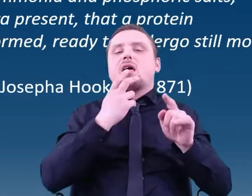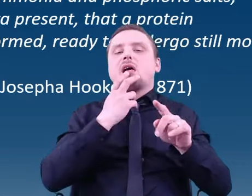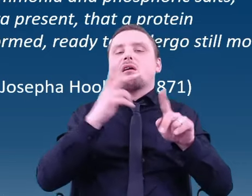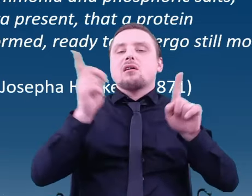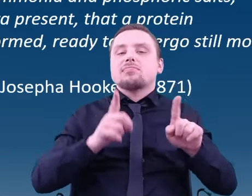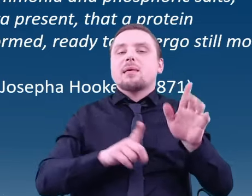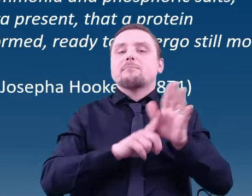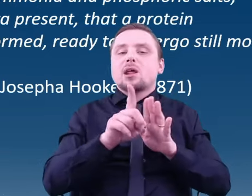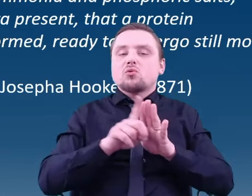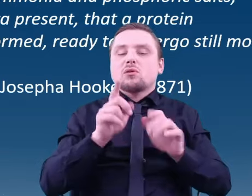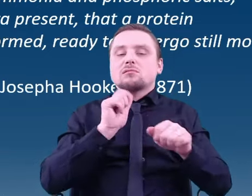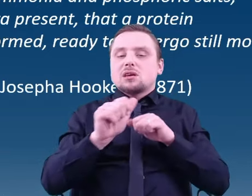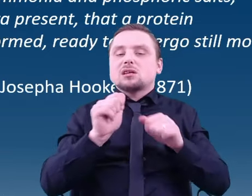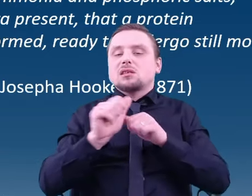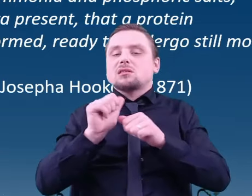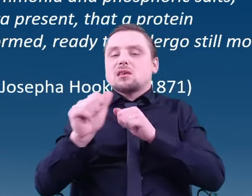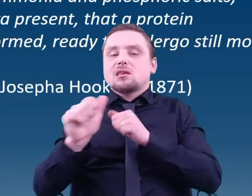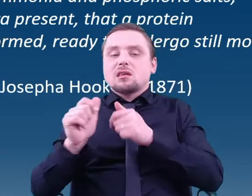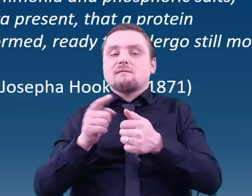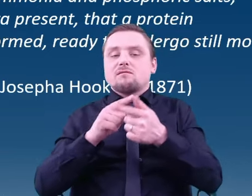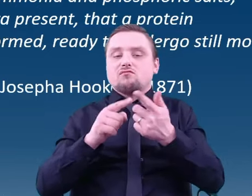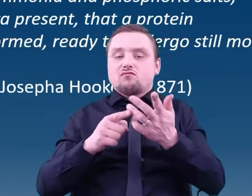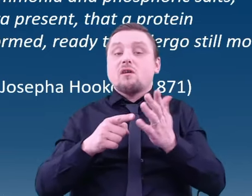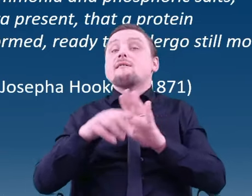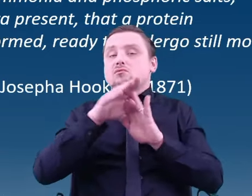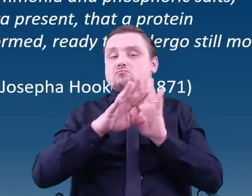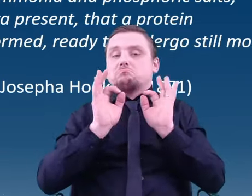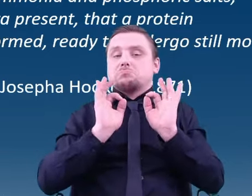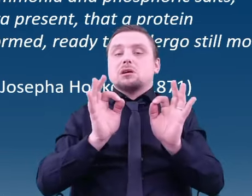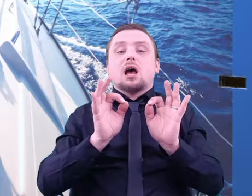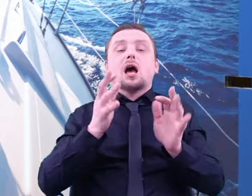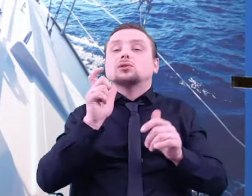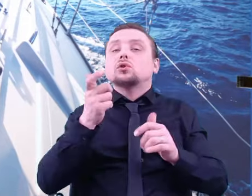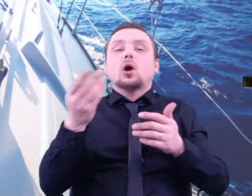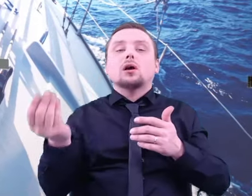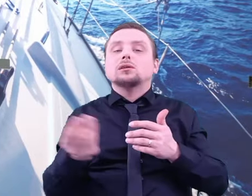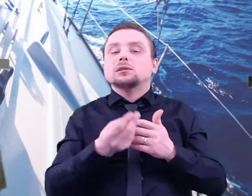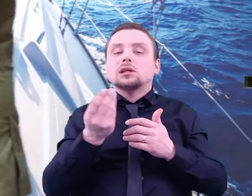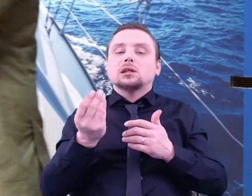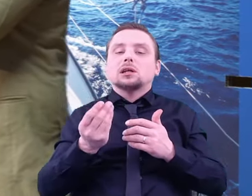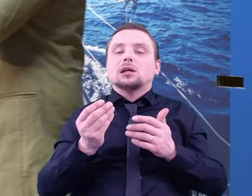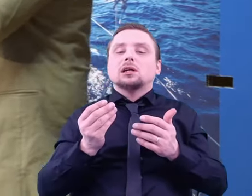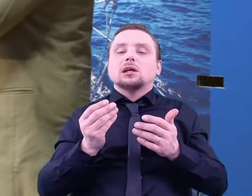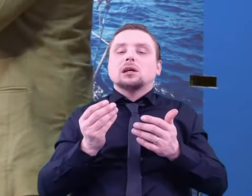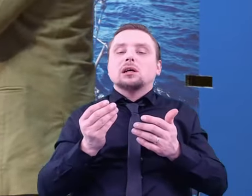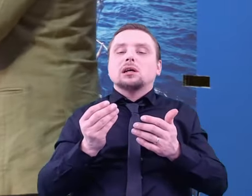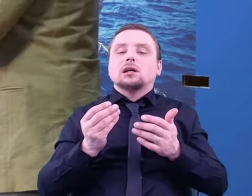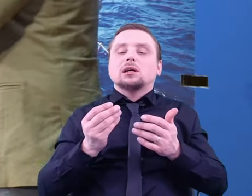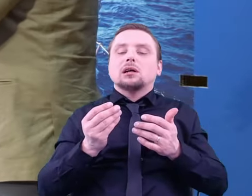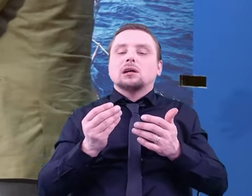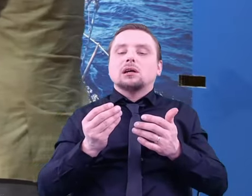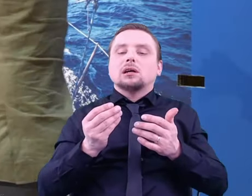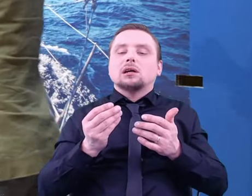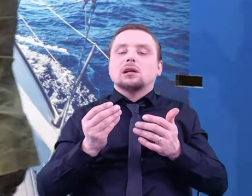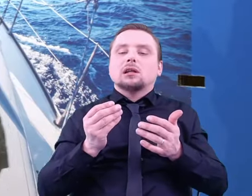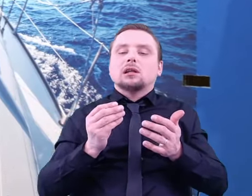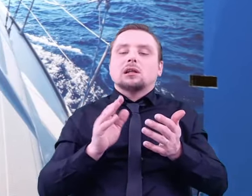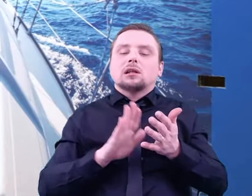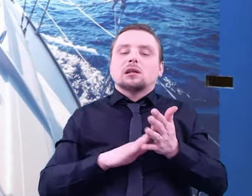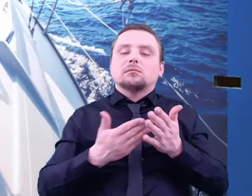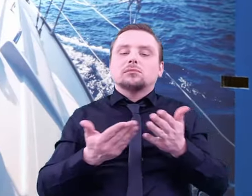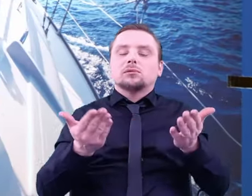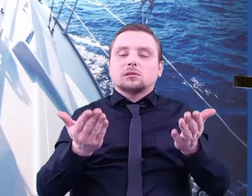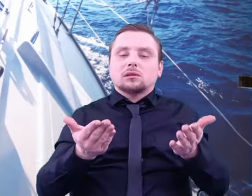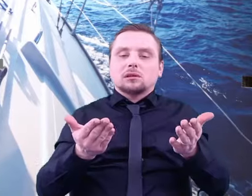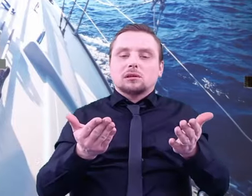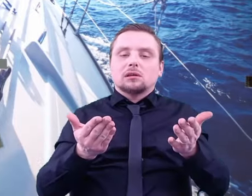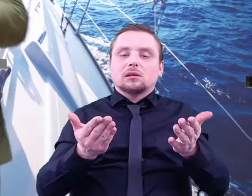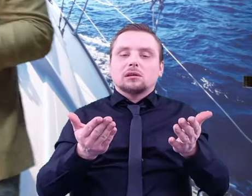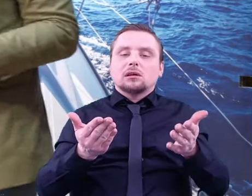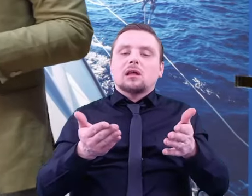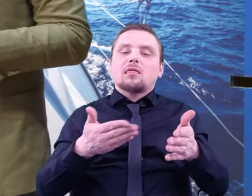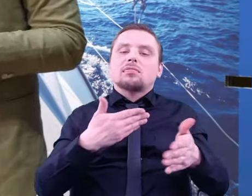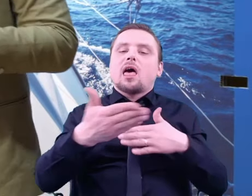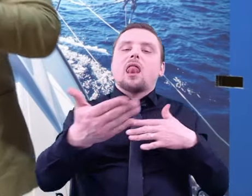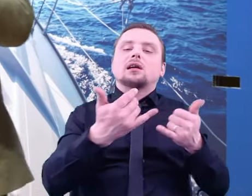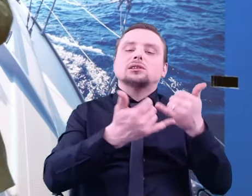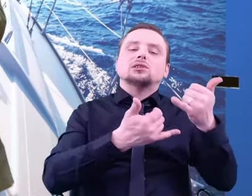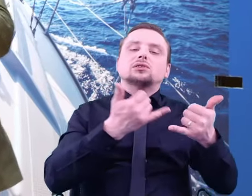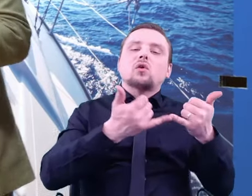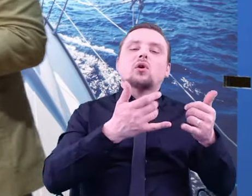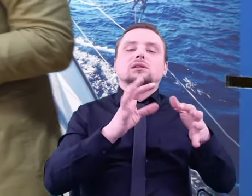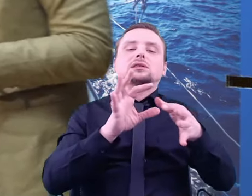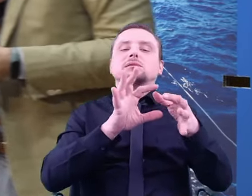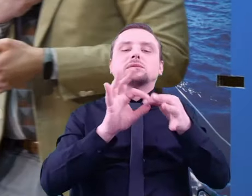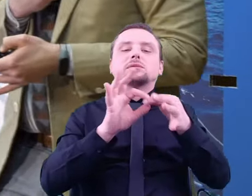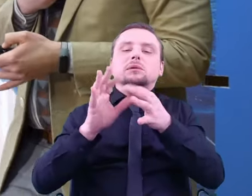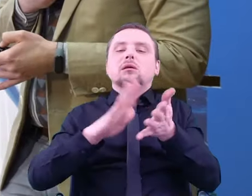gave rise to chemical compounds capable of becoming living organisms through evolution?